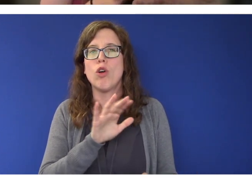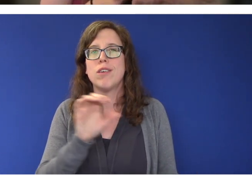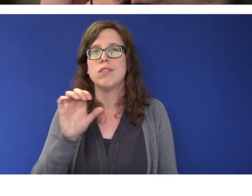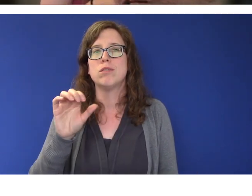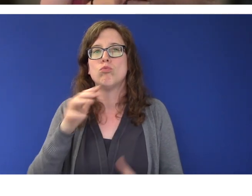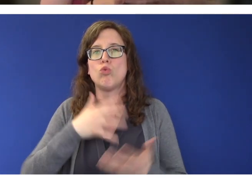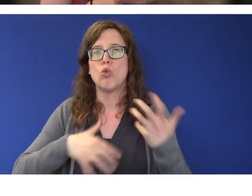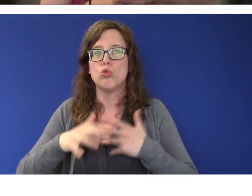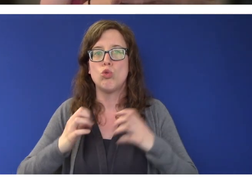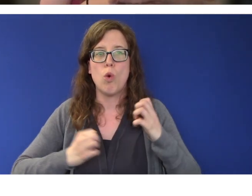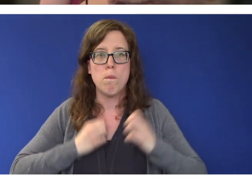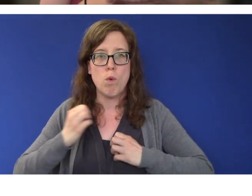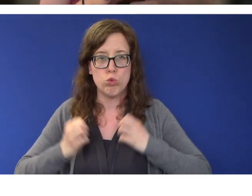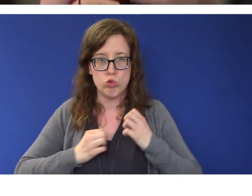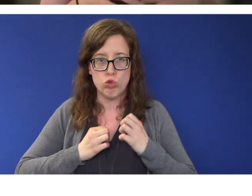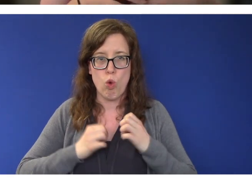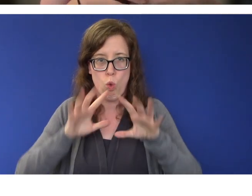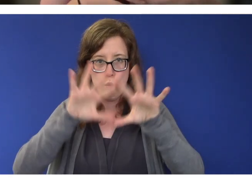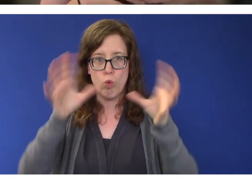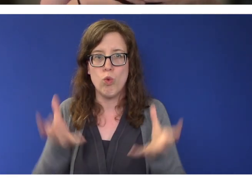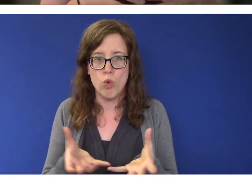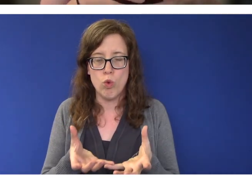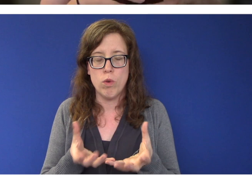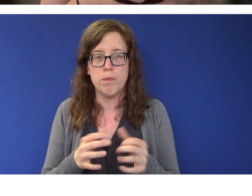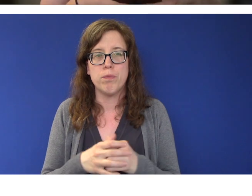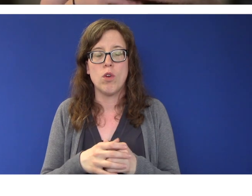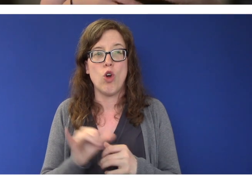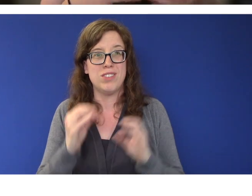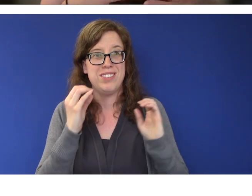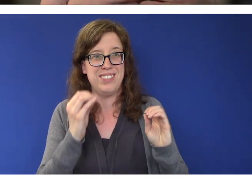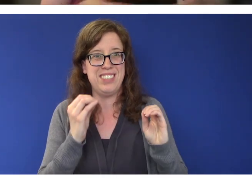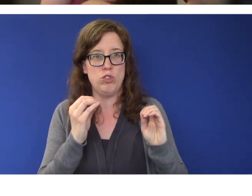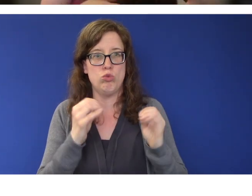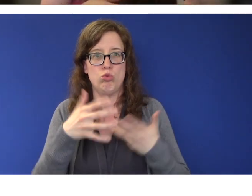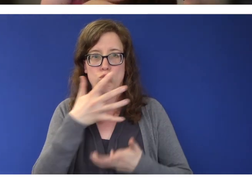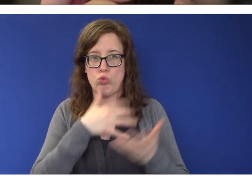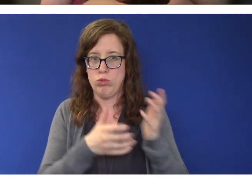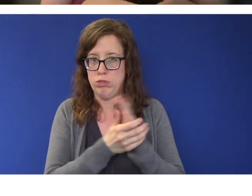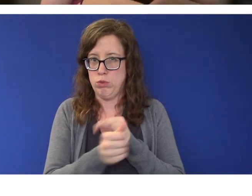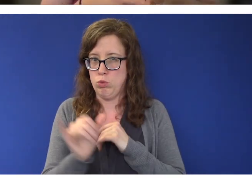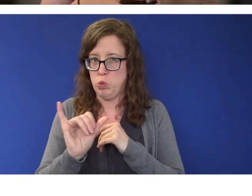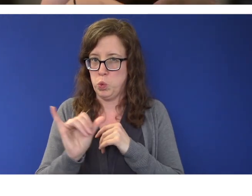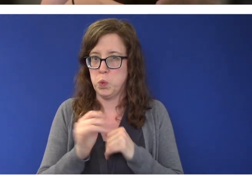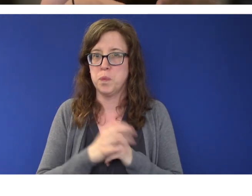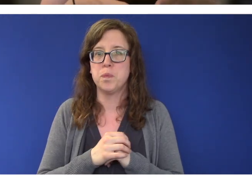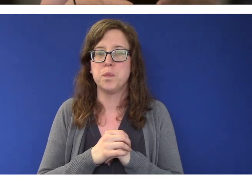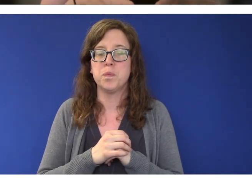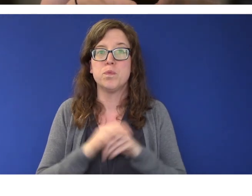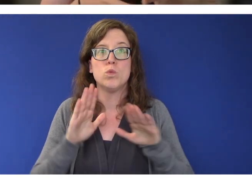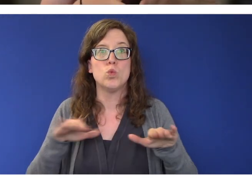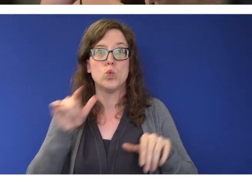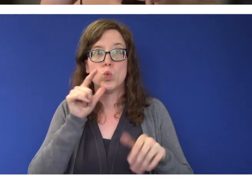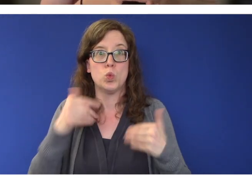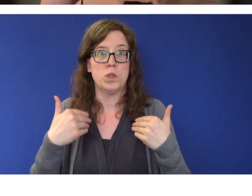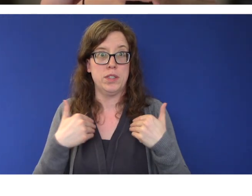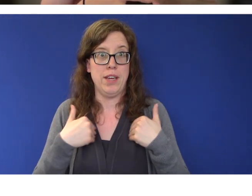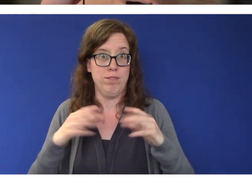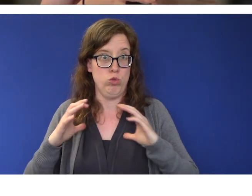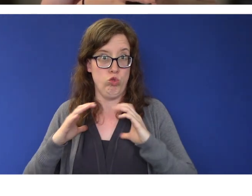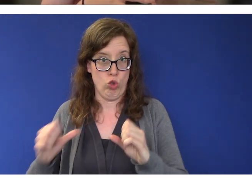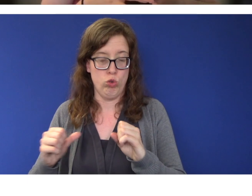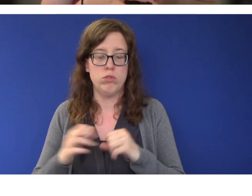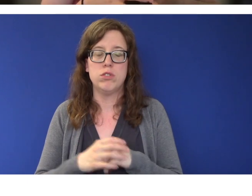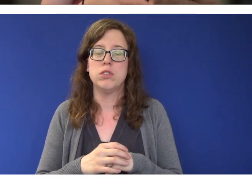well being and with that, teaching them those social skills. So children with CHARGE Syndrome really